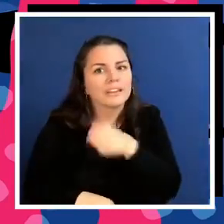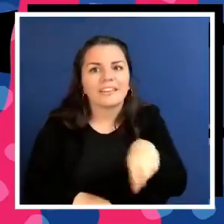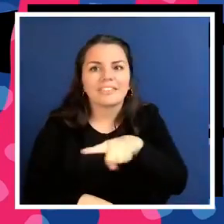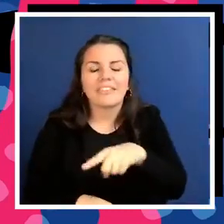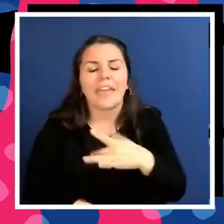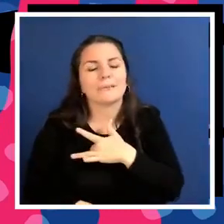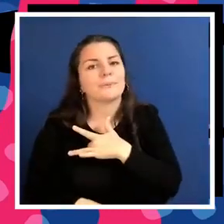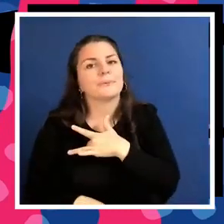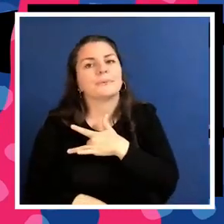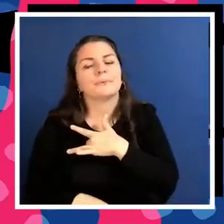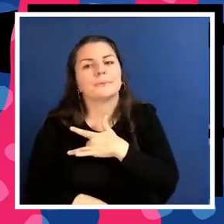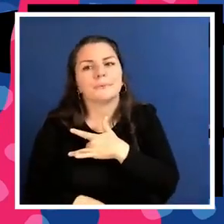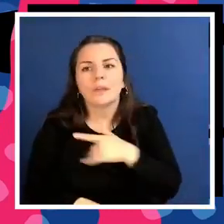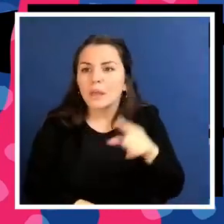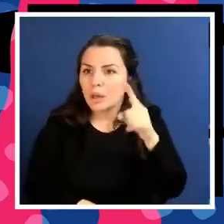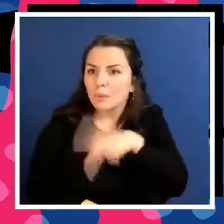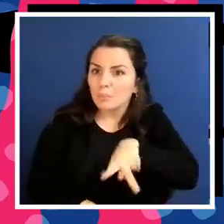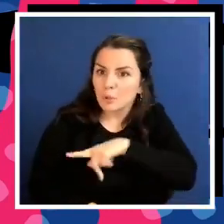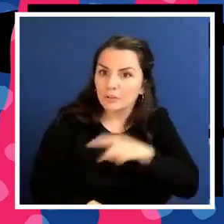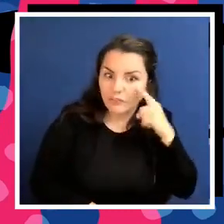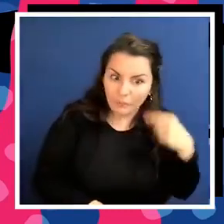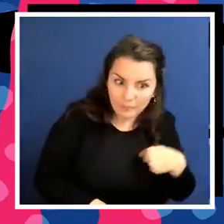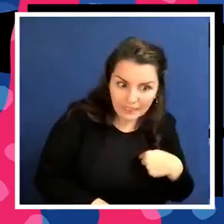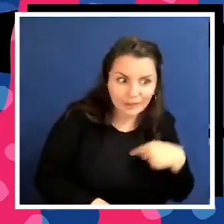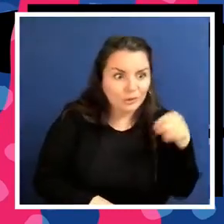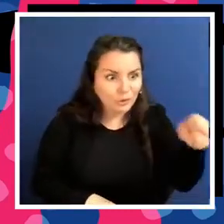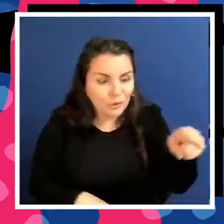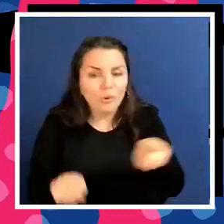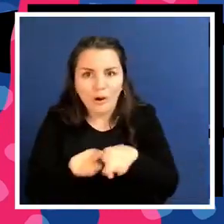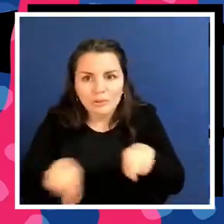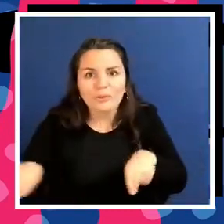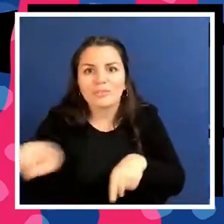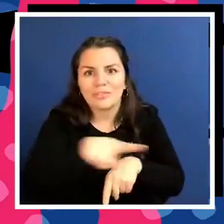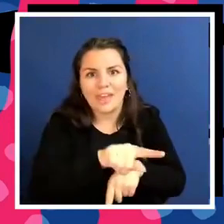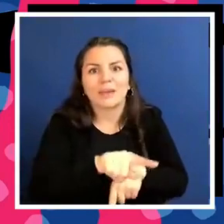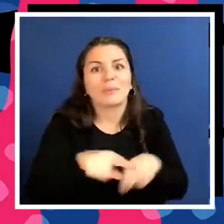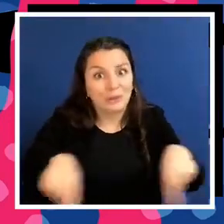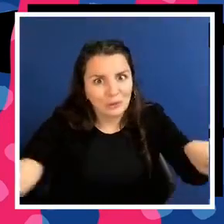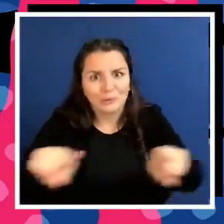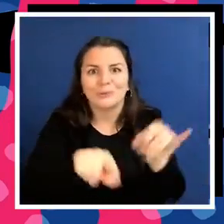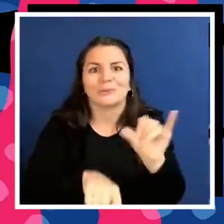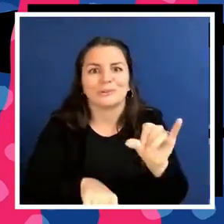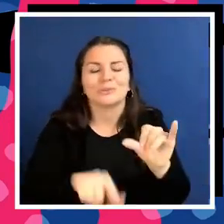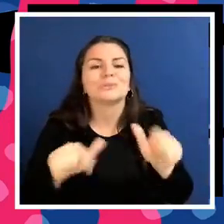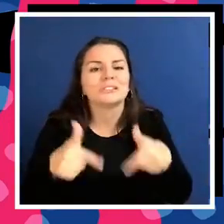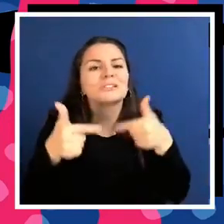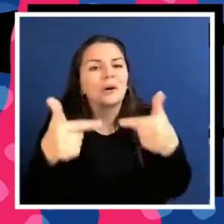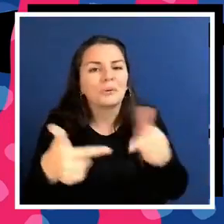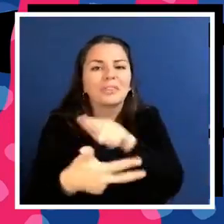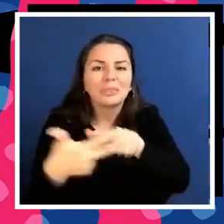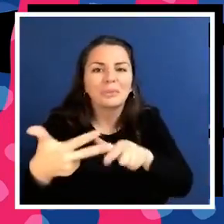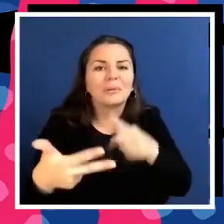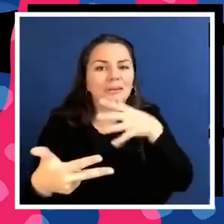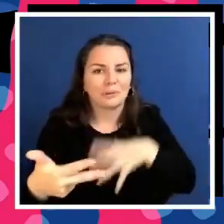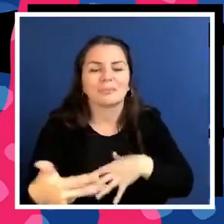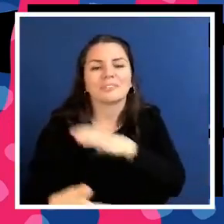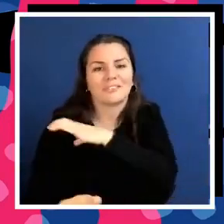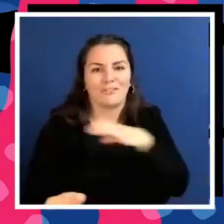CRUSADERS AGAINST CHILD POVERTY.